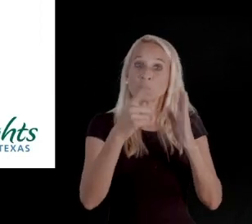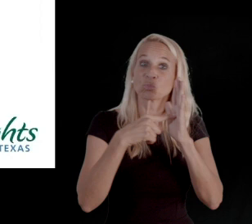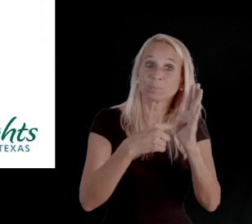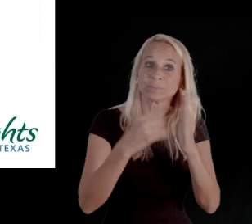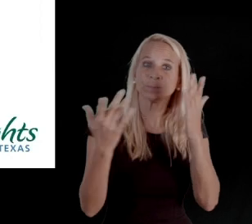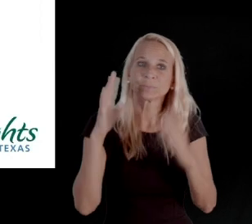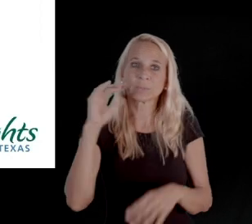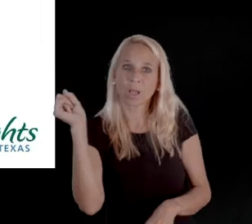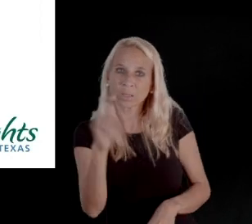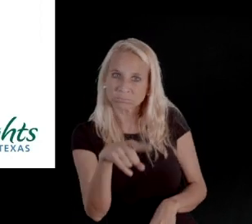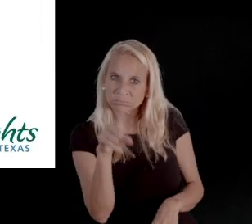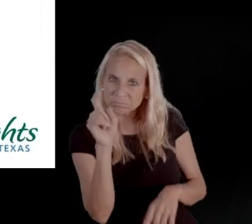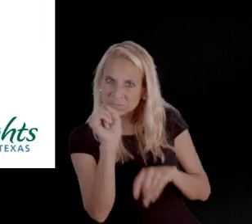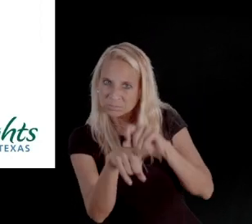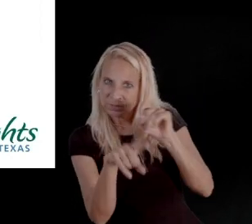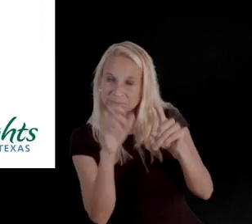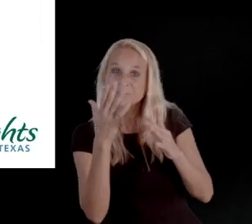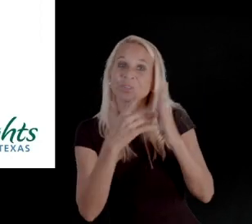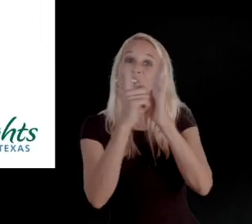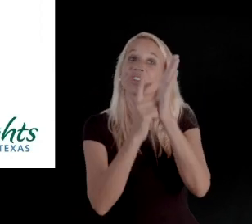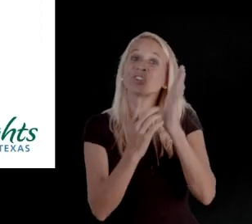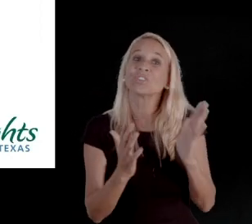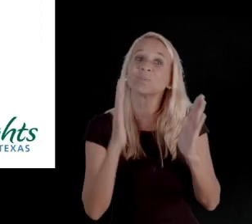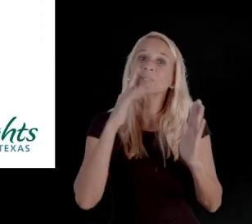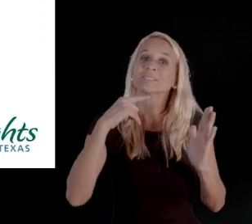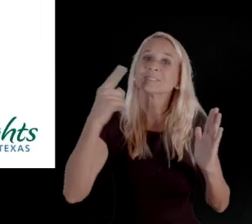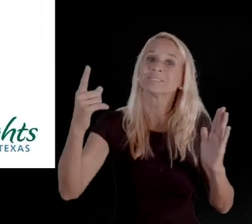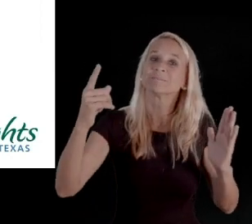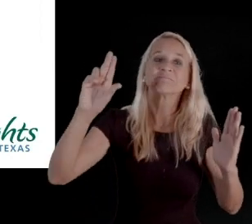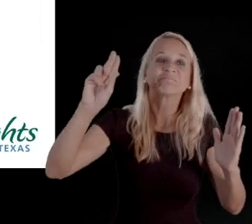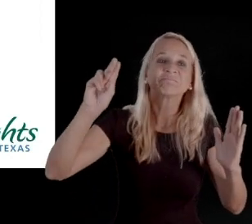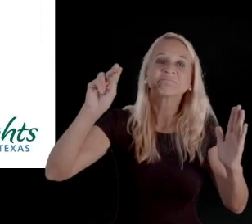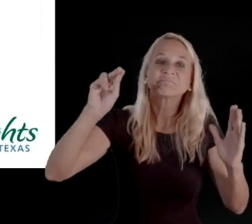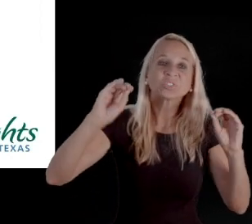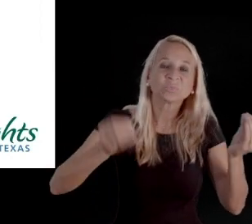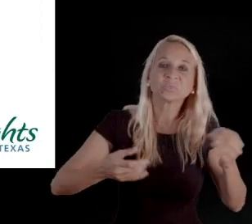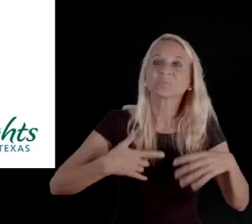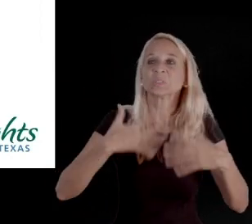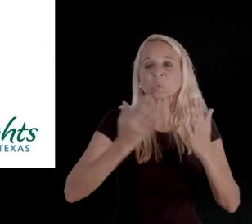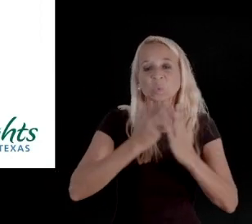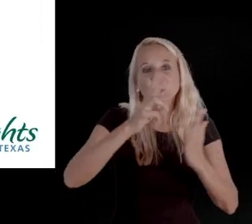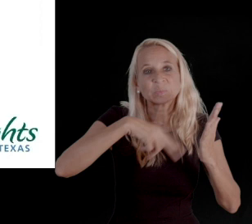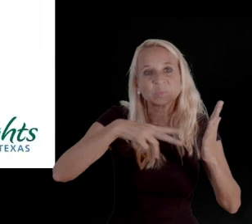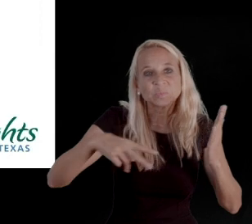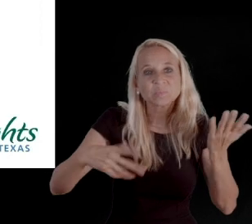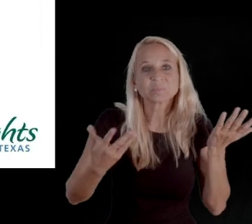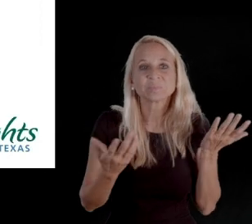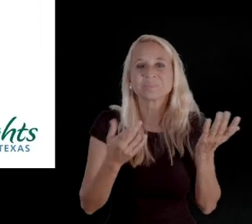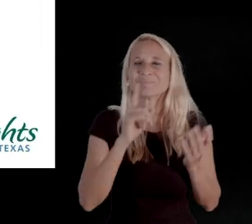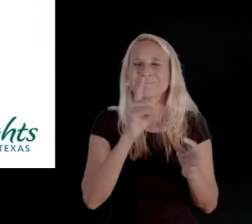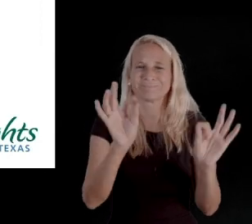process. Sometimes attorneys will say, no you don't. I've already gone through that with my client. It doesn't hurt to know.